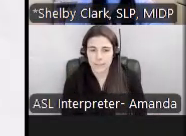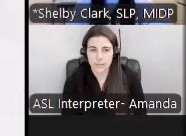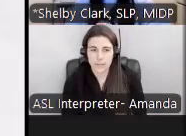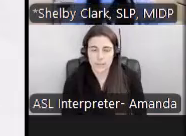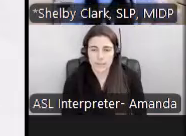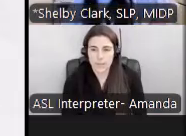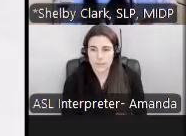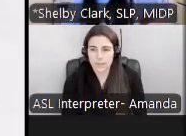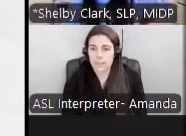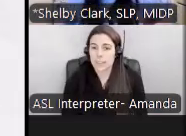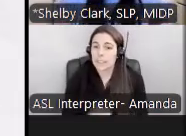Janel Preston: Elise said, studs,